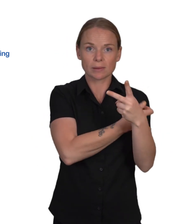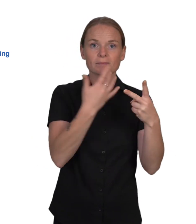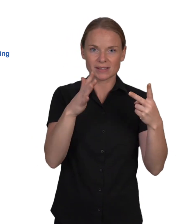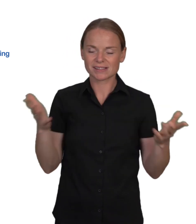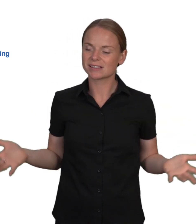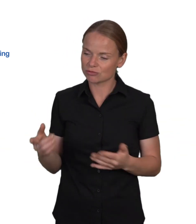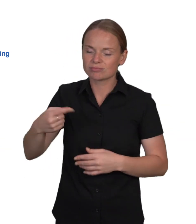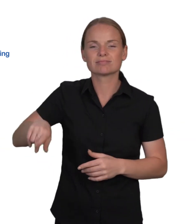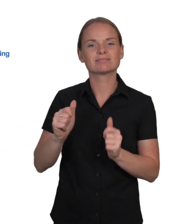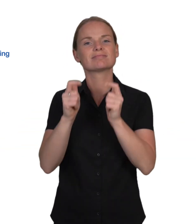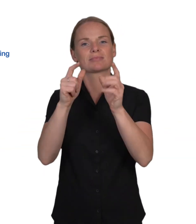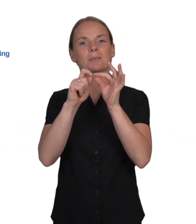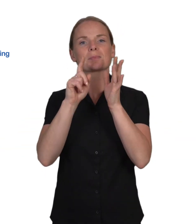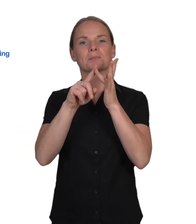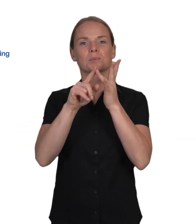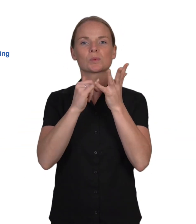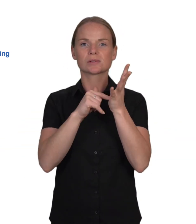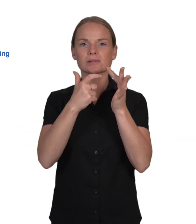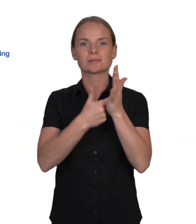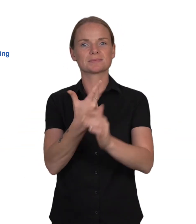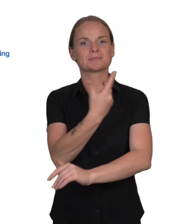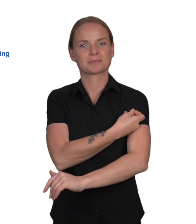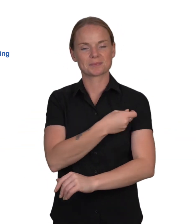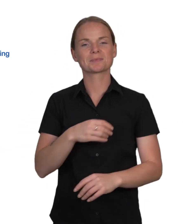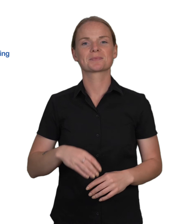3 or more months ago are recommended to have a booster dose.